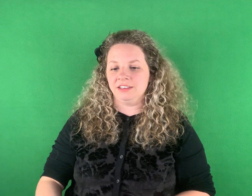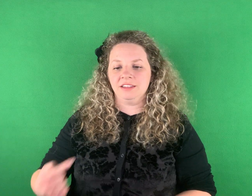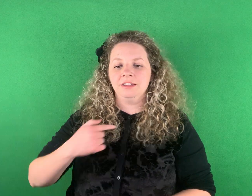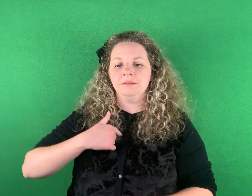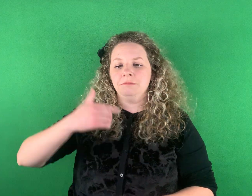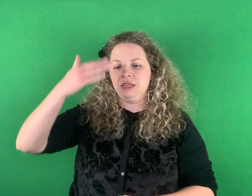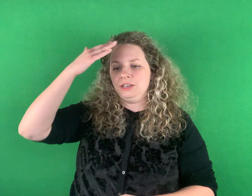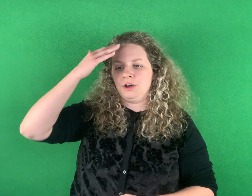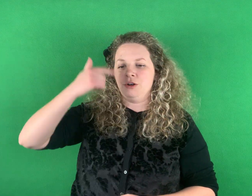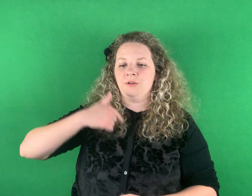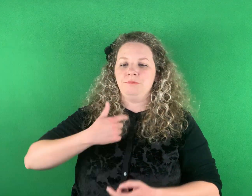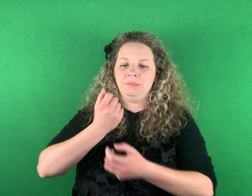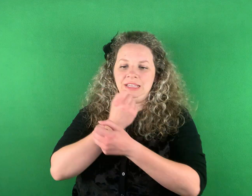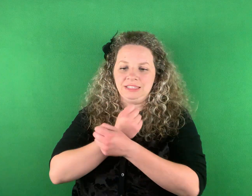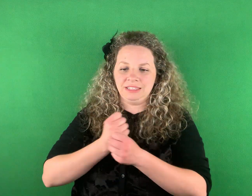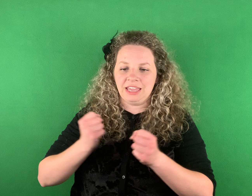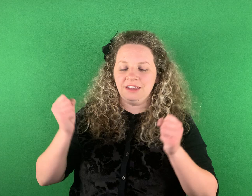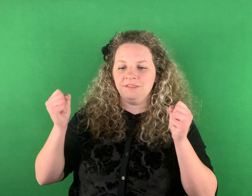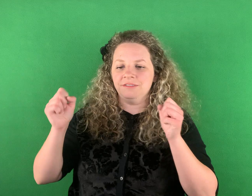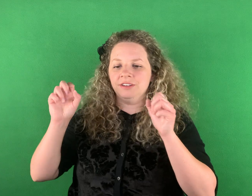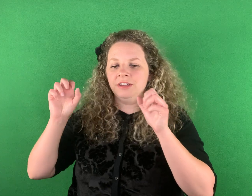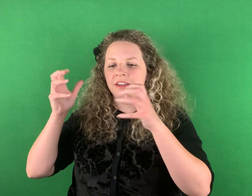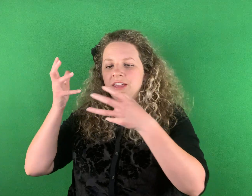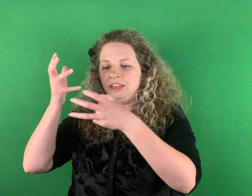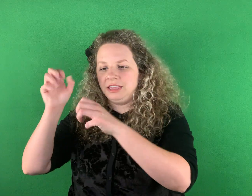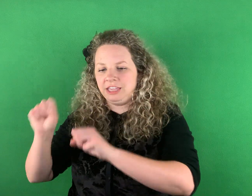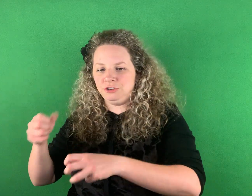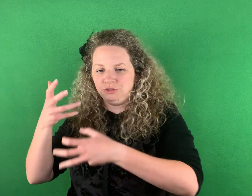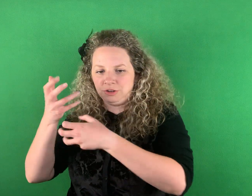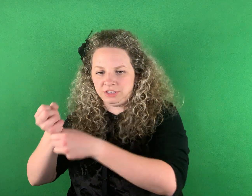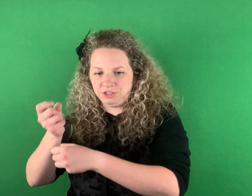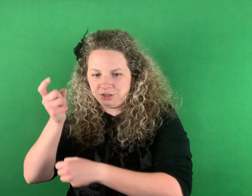ME KNOW ME SAFE CAN TRUST YOU